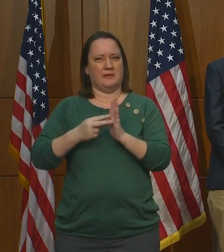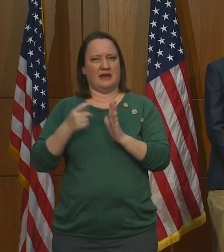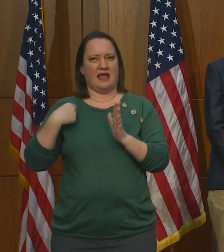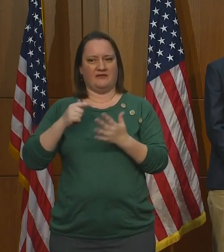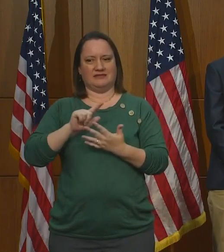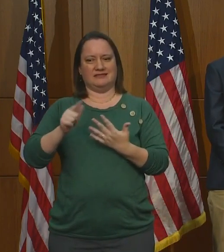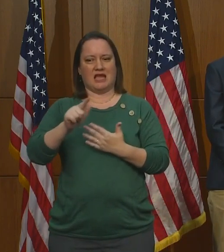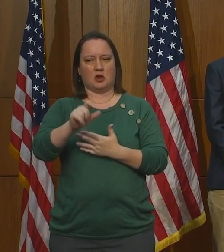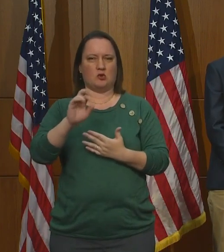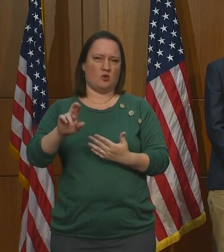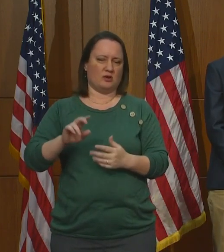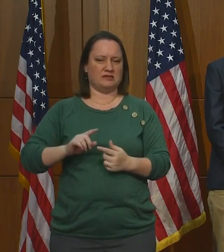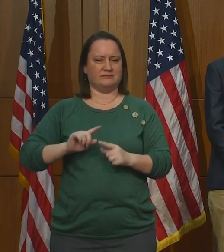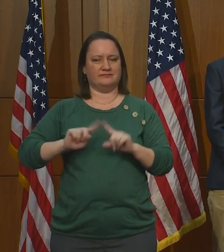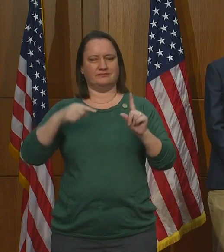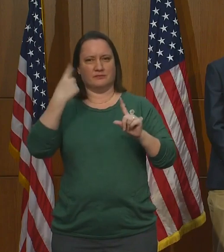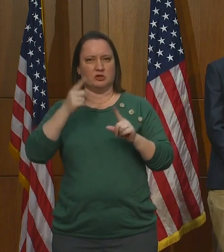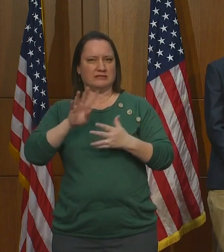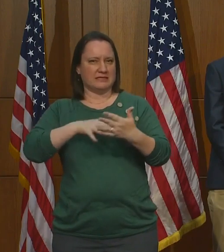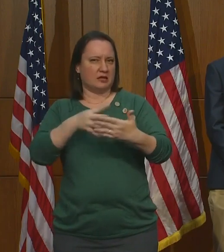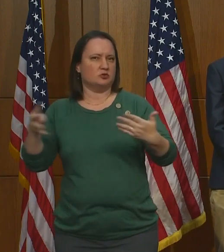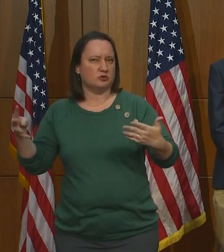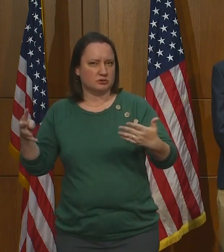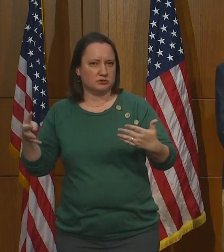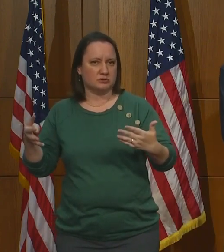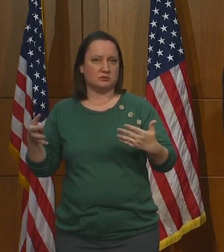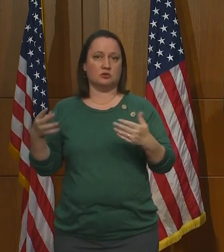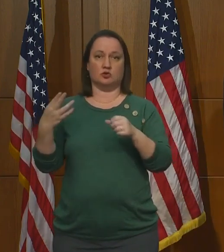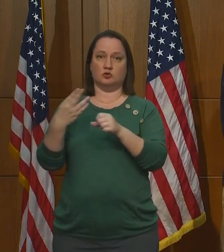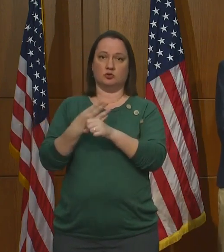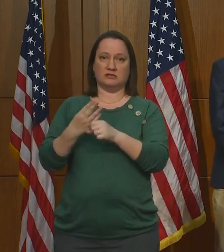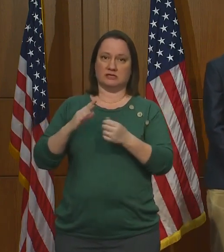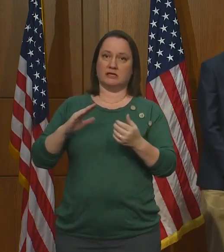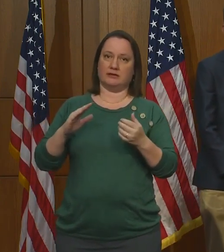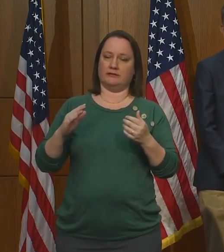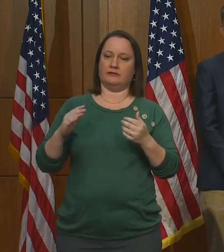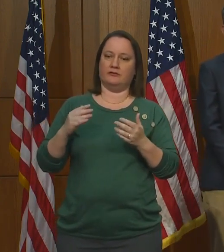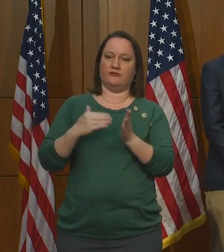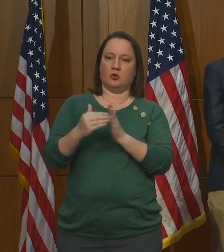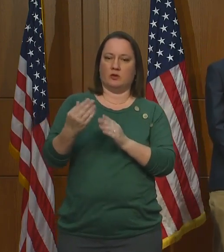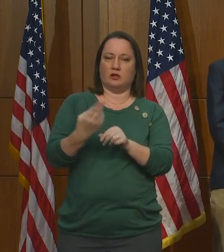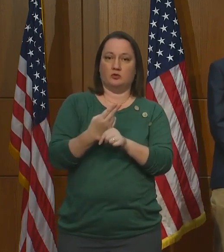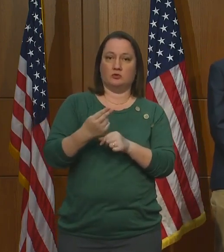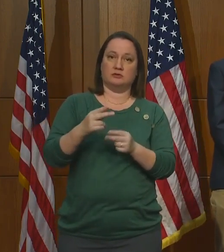WILL LIKELY THIS IS A NECESSITATE STAGGERED OR UNIQUE SCHEDULES. CLOSING OR